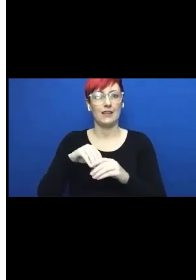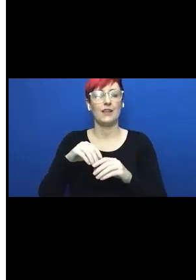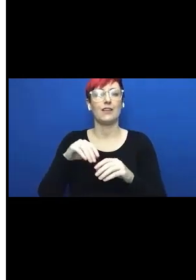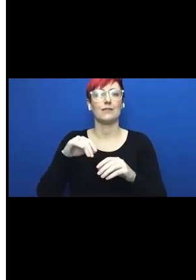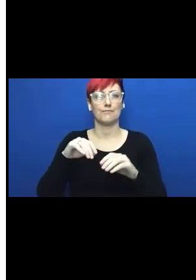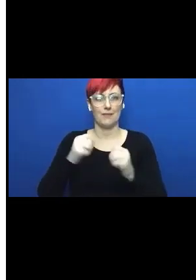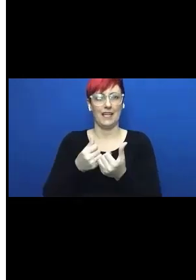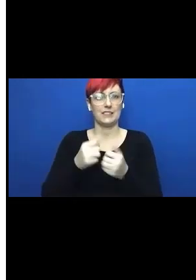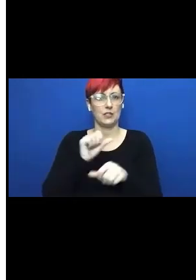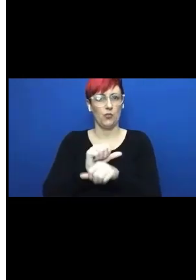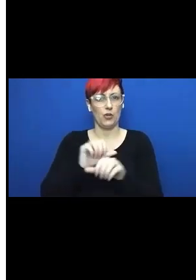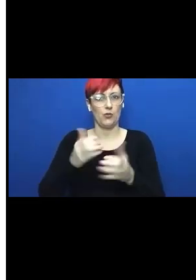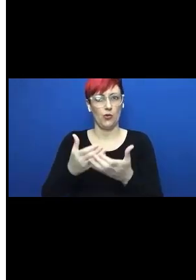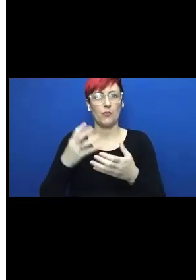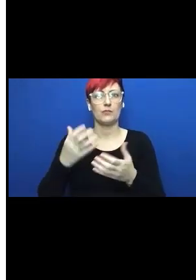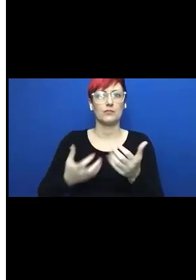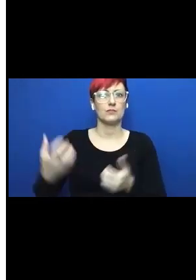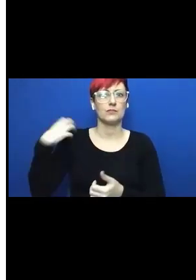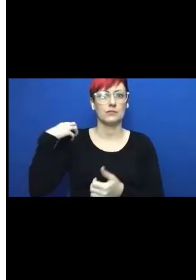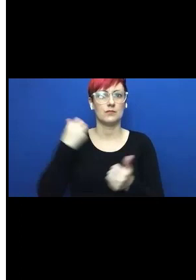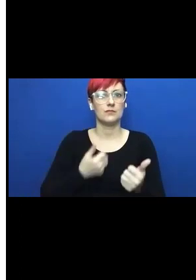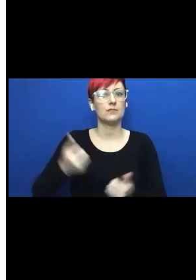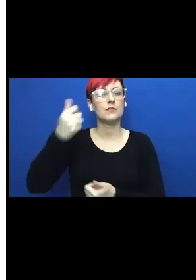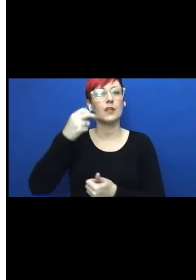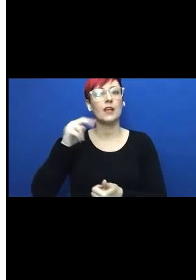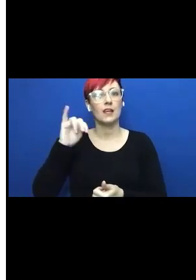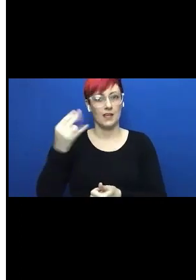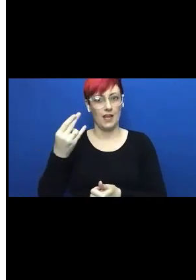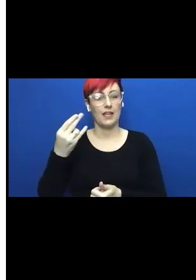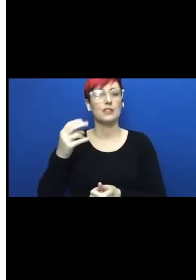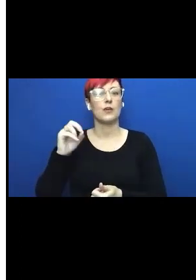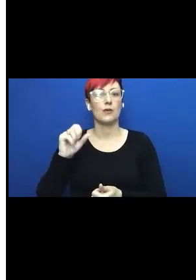which is chaired by NIH, OSTP, and NSF.